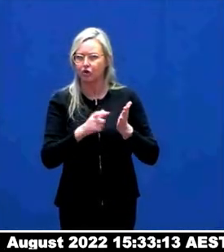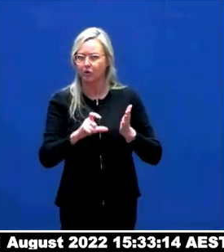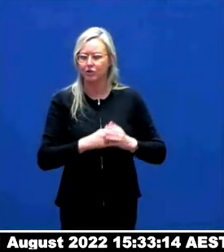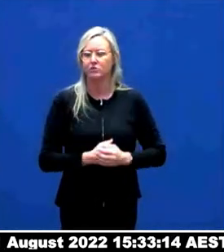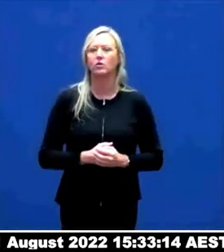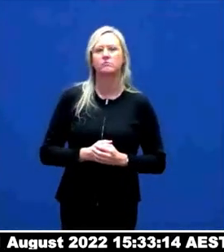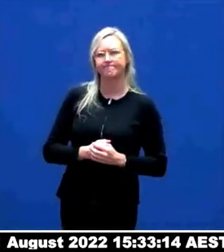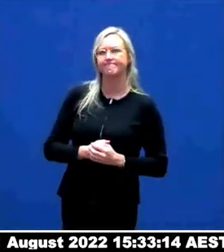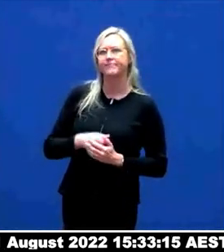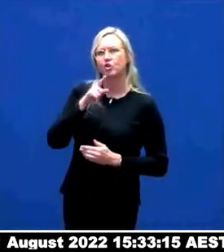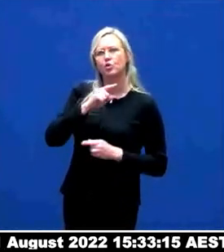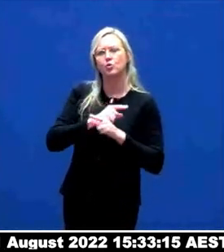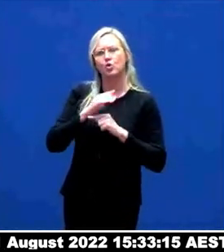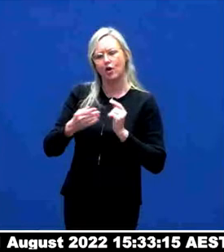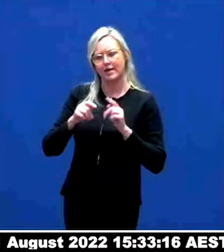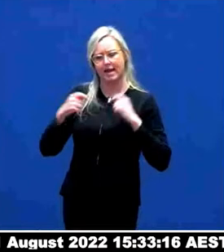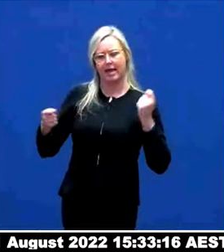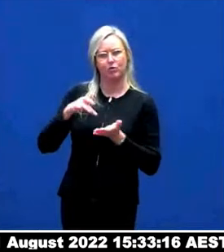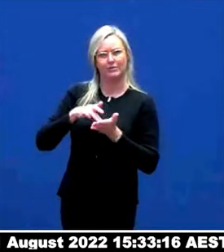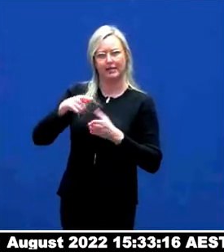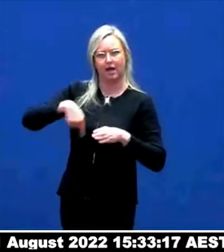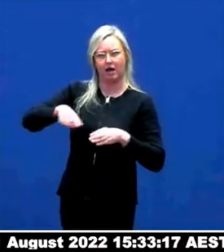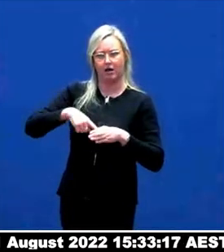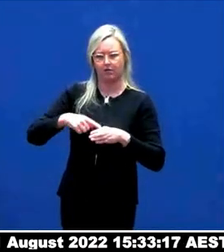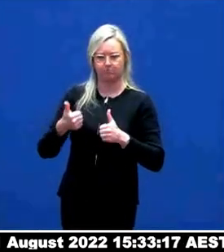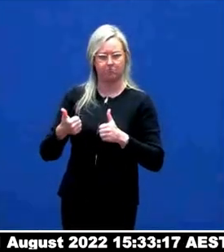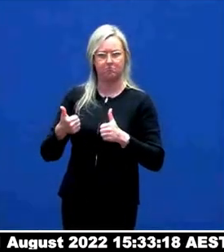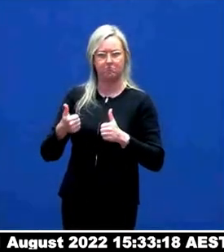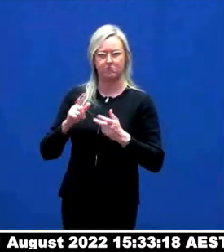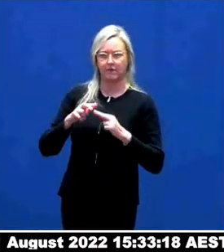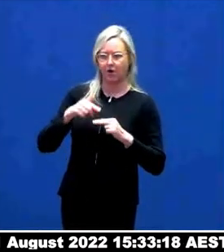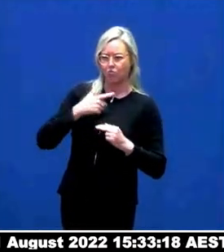So, this sort of resource where if you want to meet people or they want to meet you, you